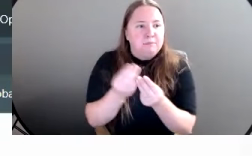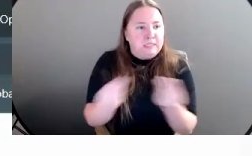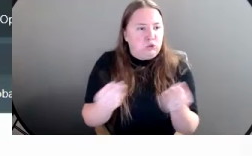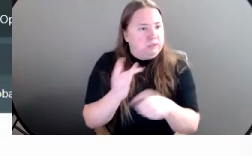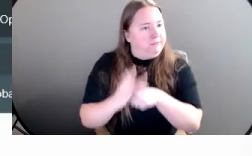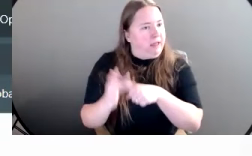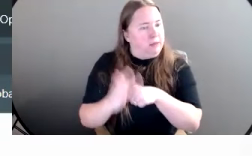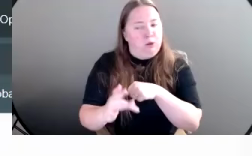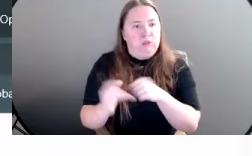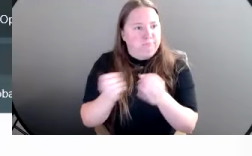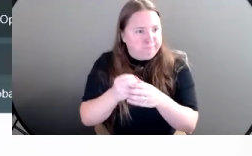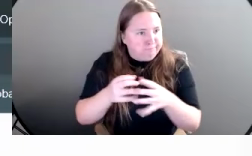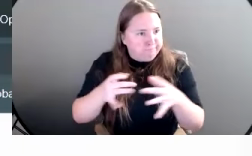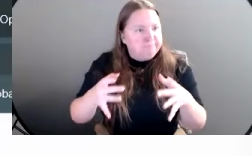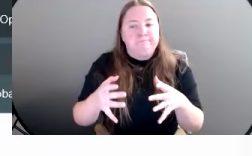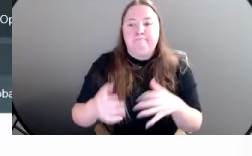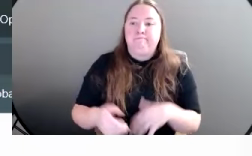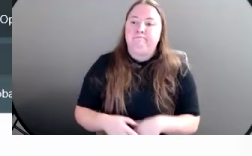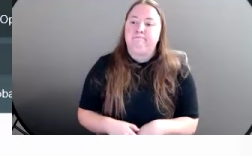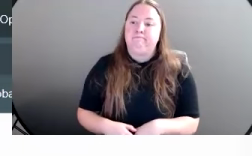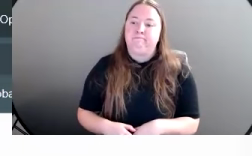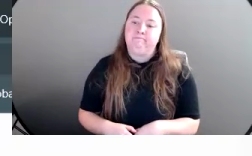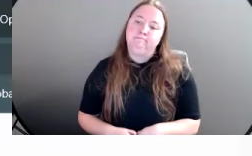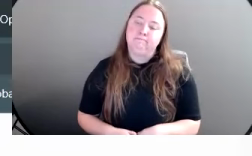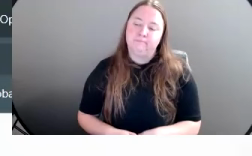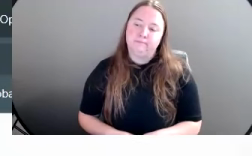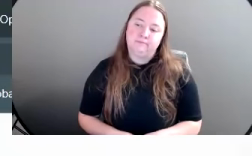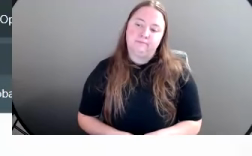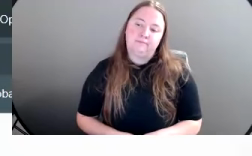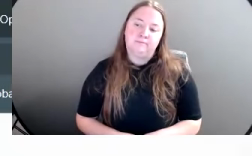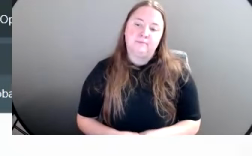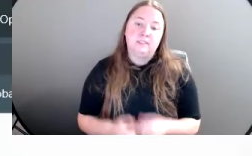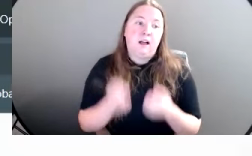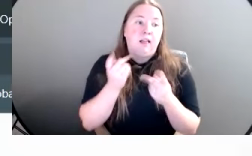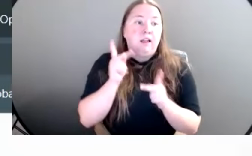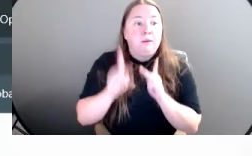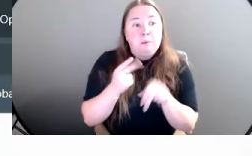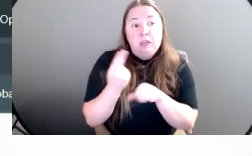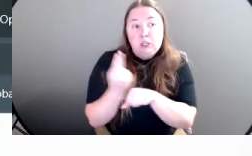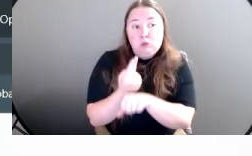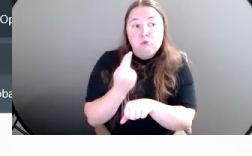A huge LibreTexts network. Again. A lot of the people who are using it are in our system.